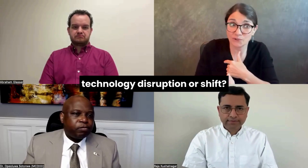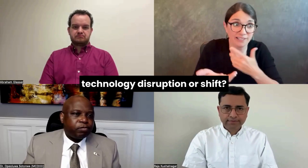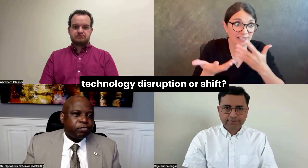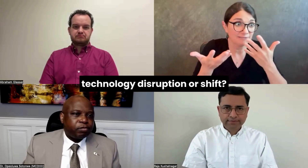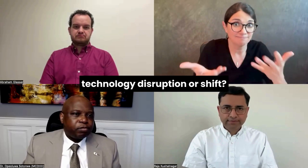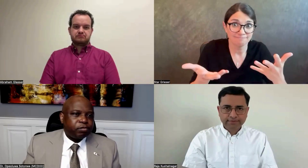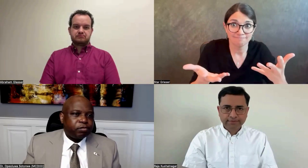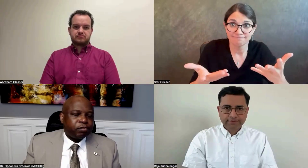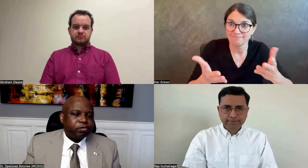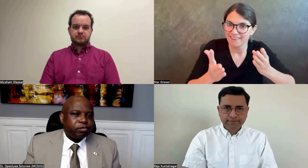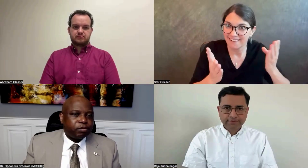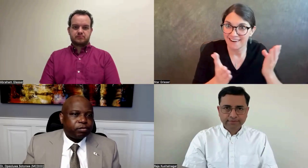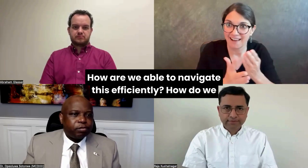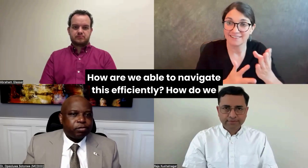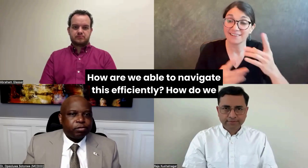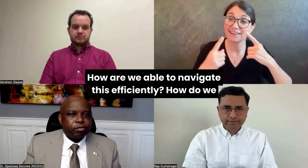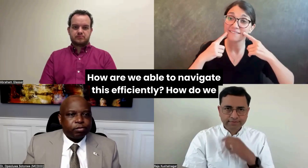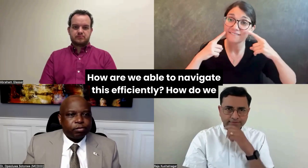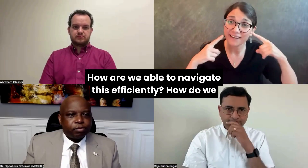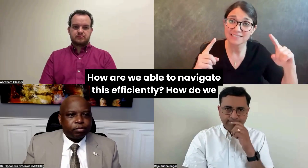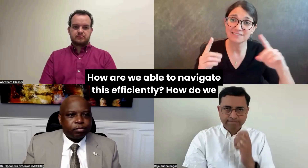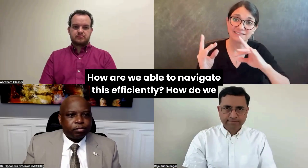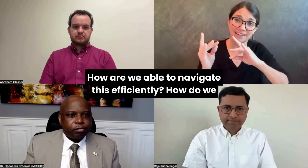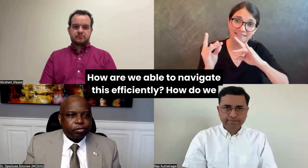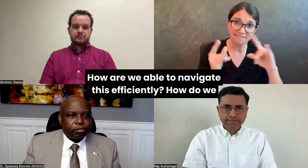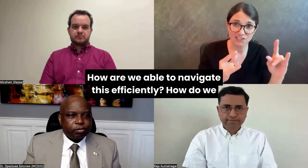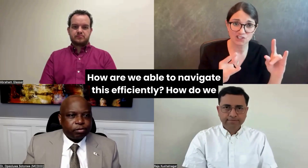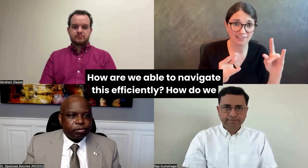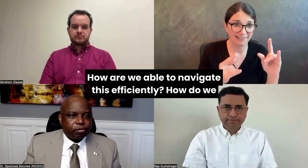How are we able to navigate this efficiently? How do we